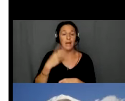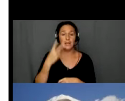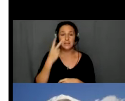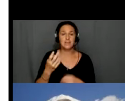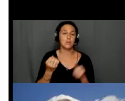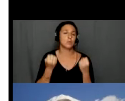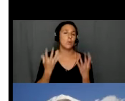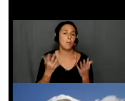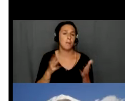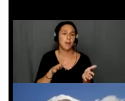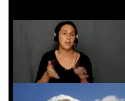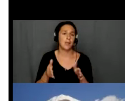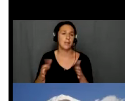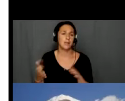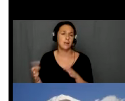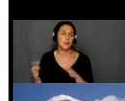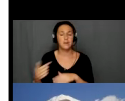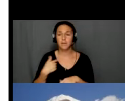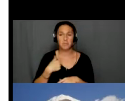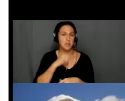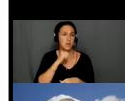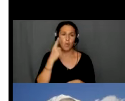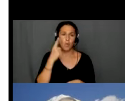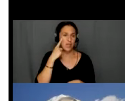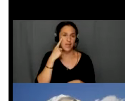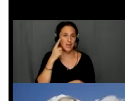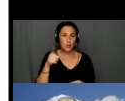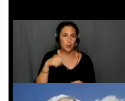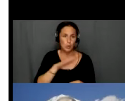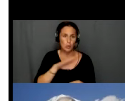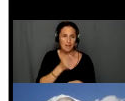never gotten that information. Because as I said, they don't want you to die